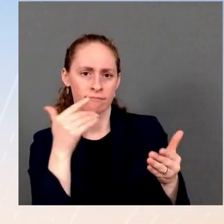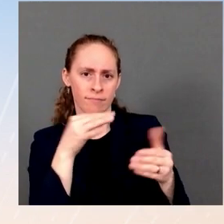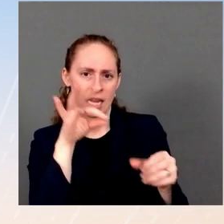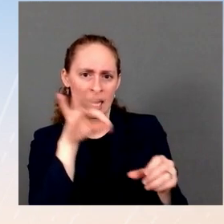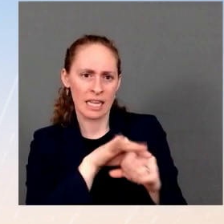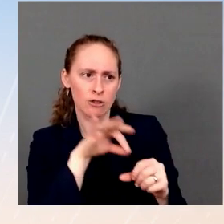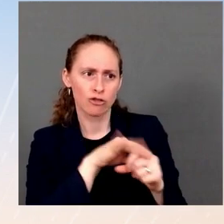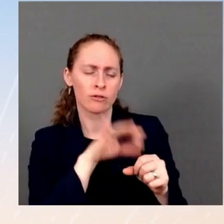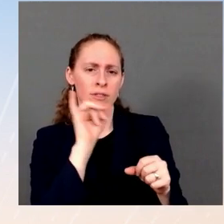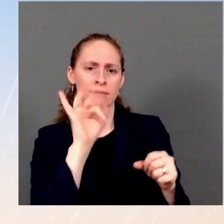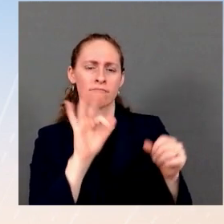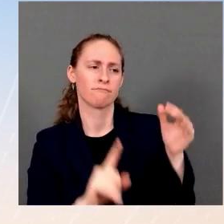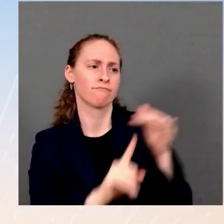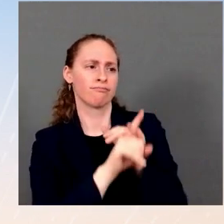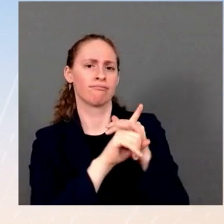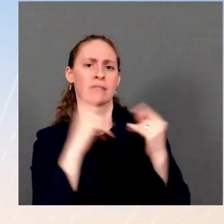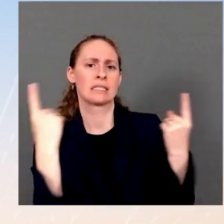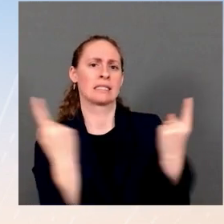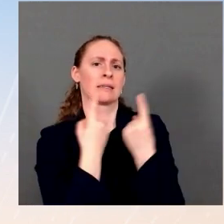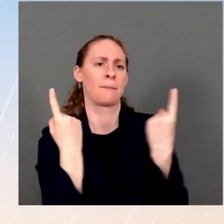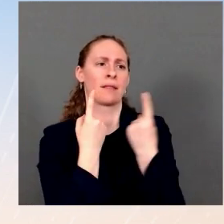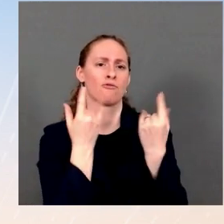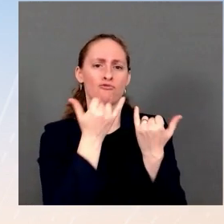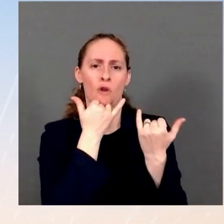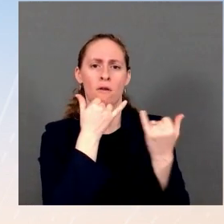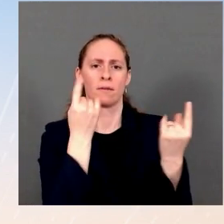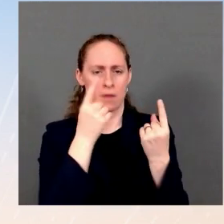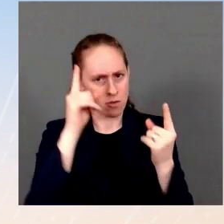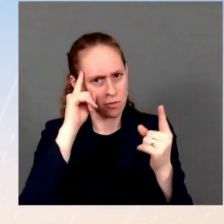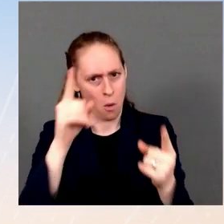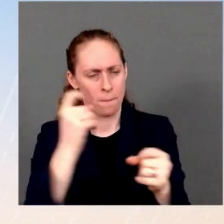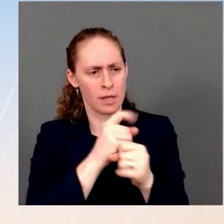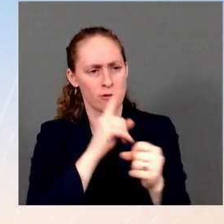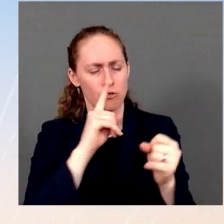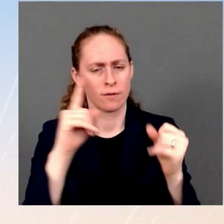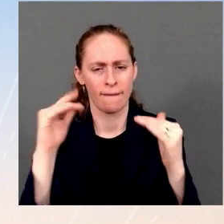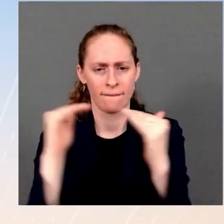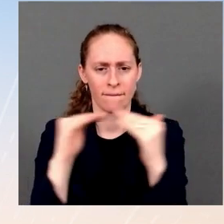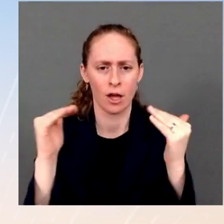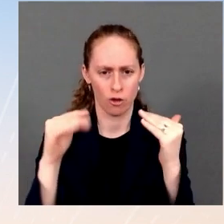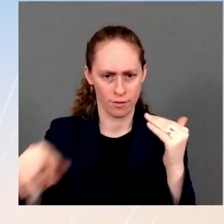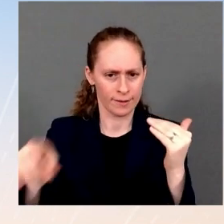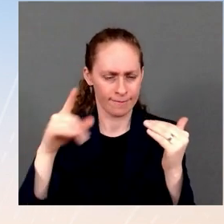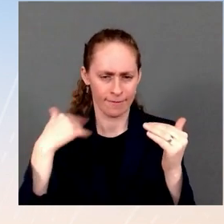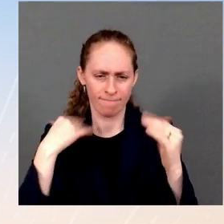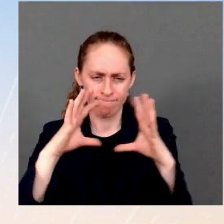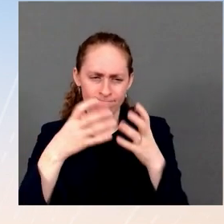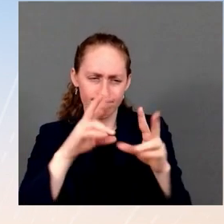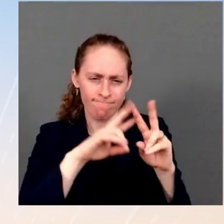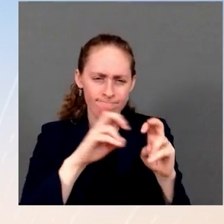And the President appointed the Vice President, at her request, to lead this administration-wide effort